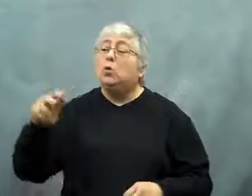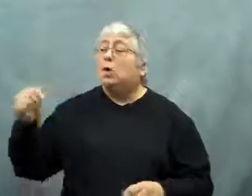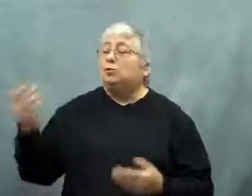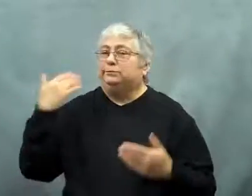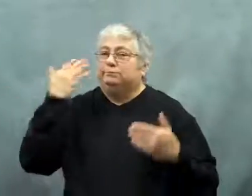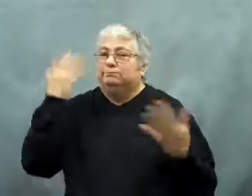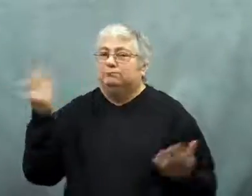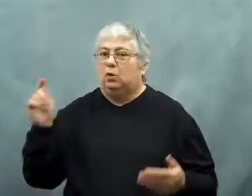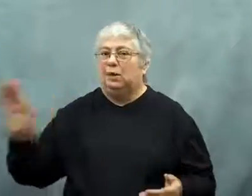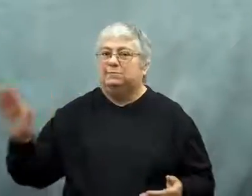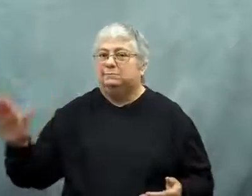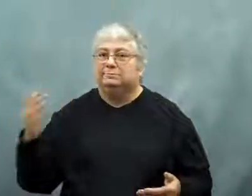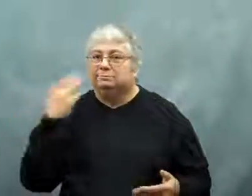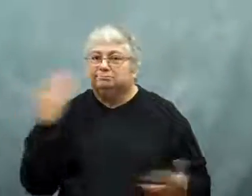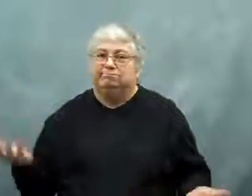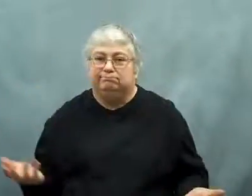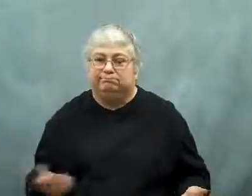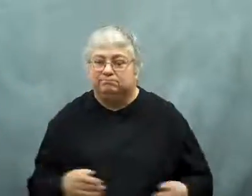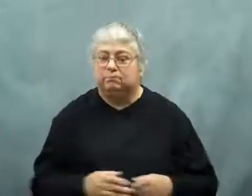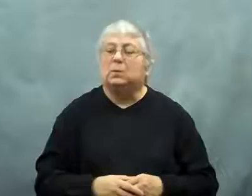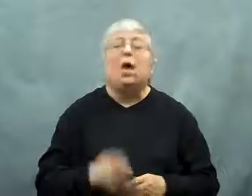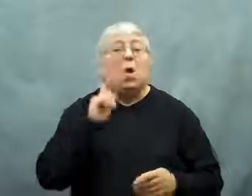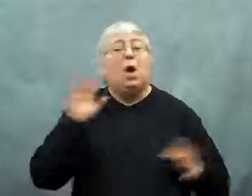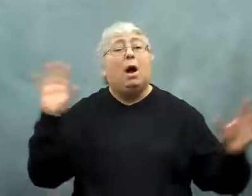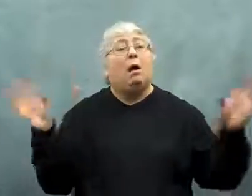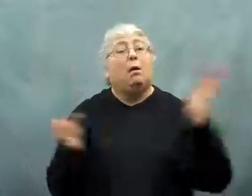I don't know what injuries the two that survived had.